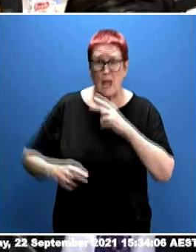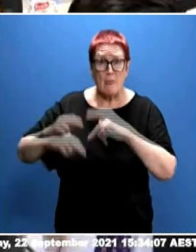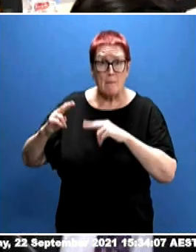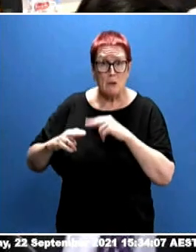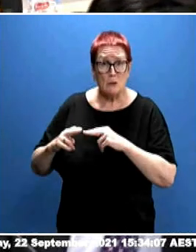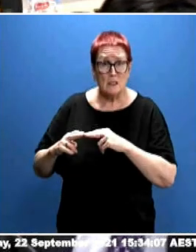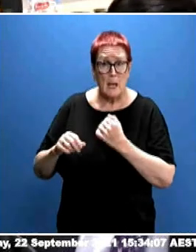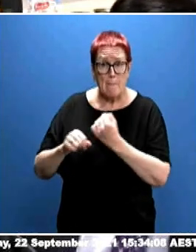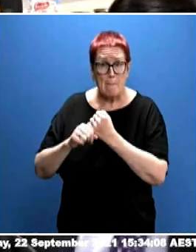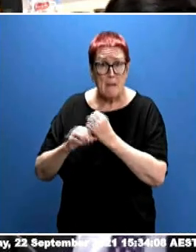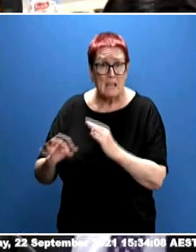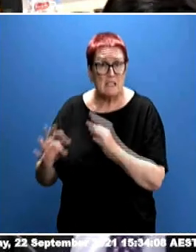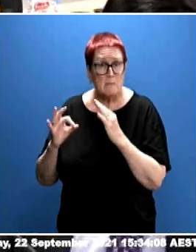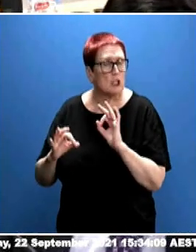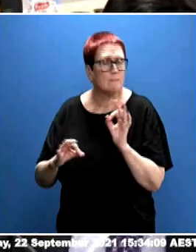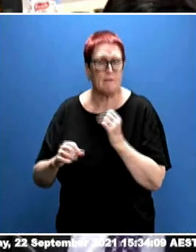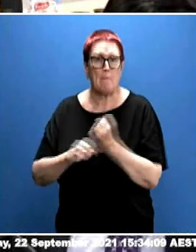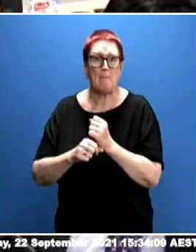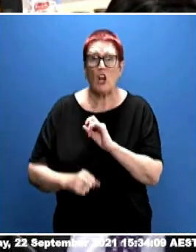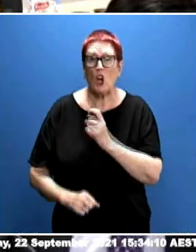It is a concrete building and it is quite stark, yes.